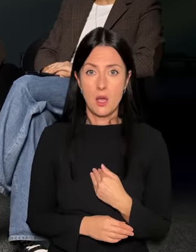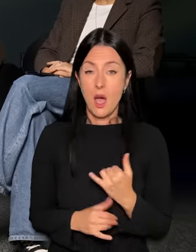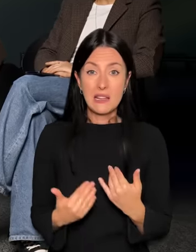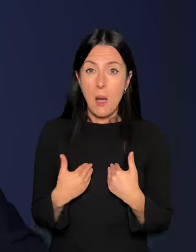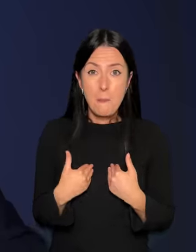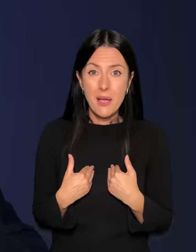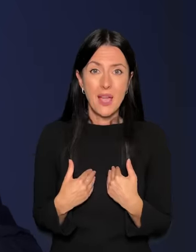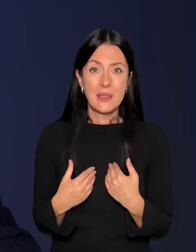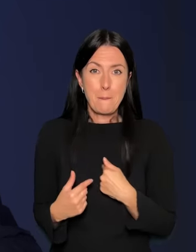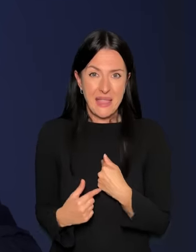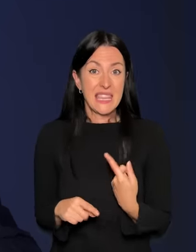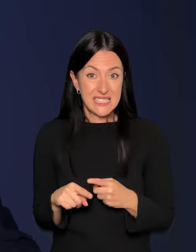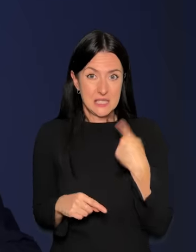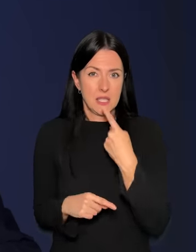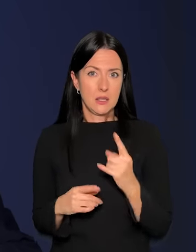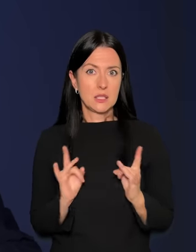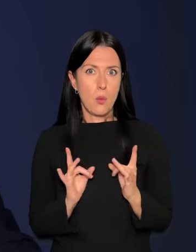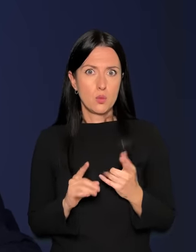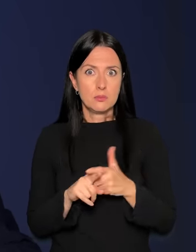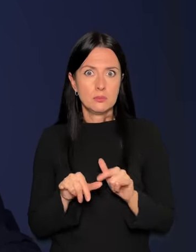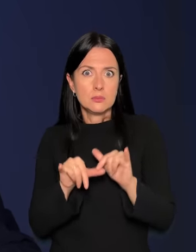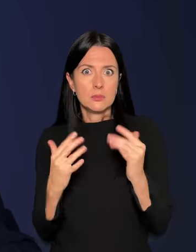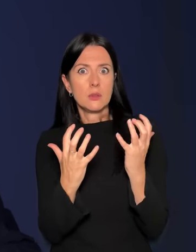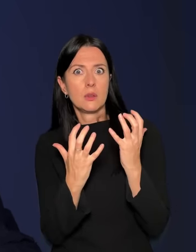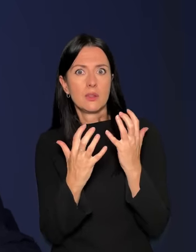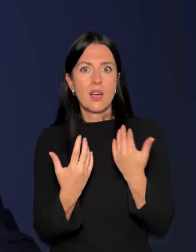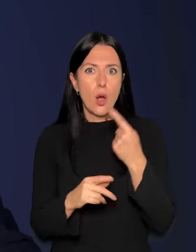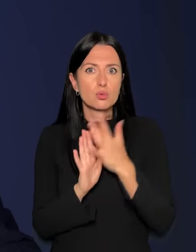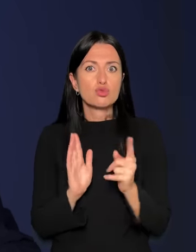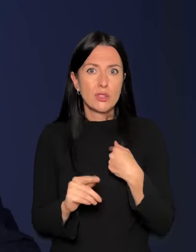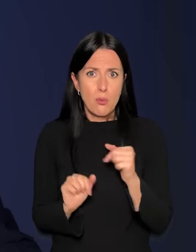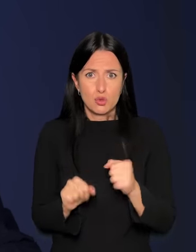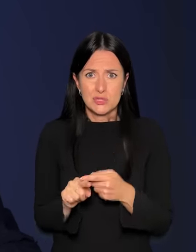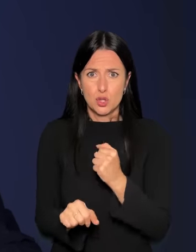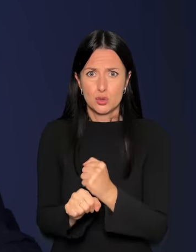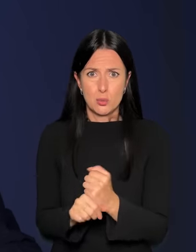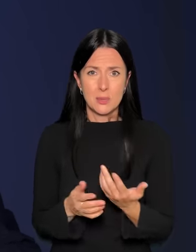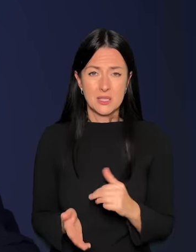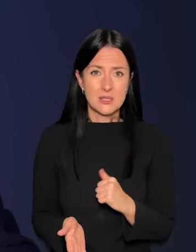it irritates me, this overprotectiveness, and I understand that I can do it myself. Of course, I'm